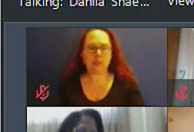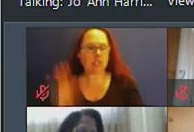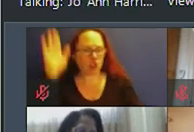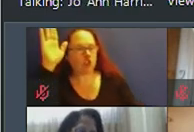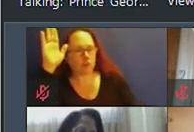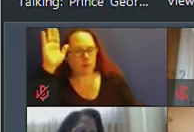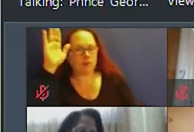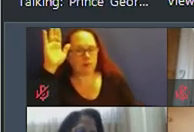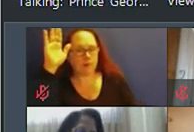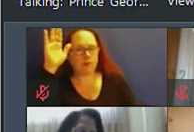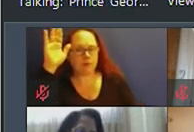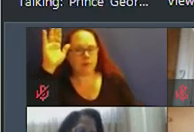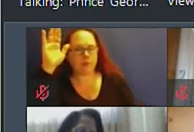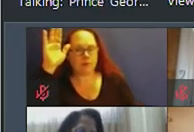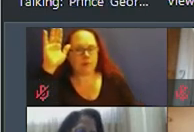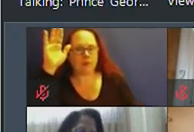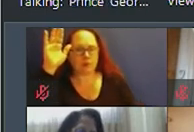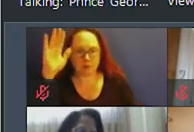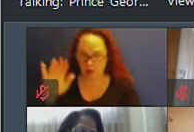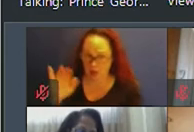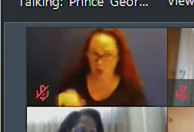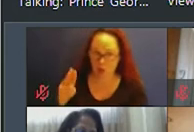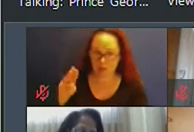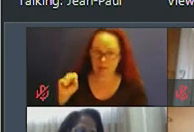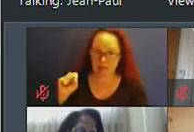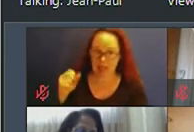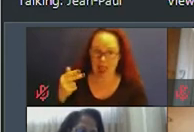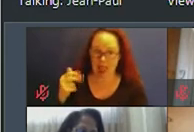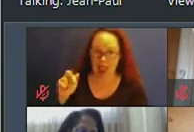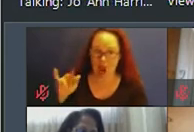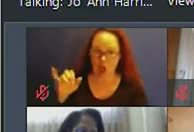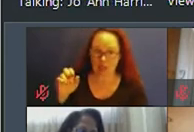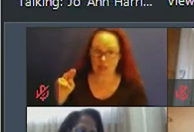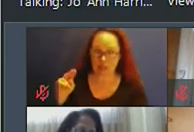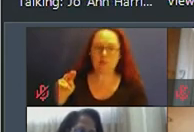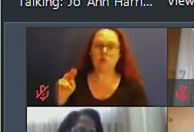Okay. That was Ms. Harrison. Okay. Yes, it was.